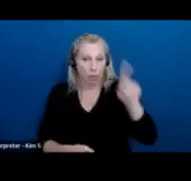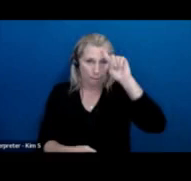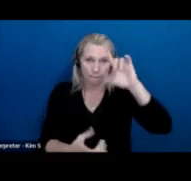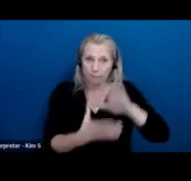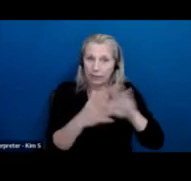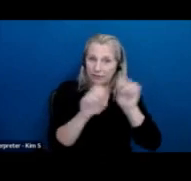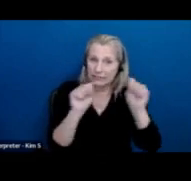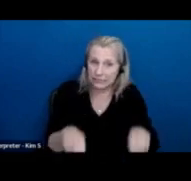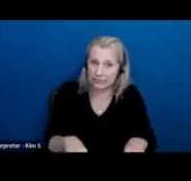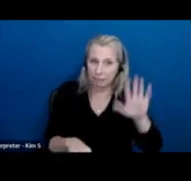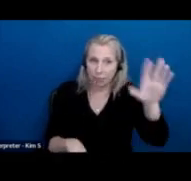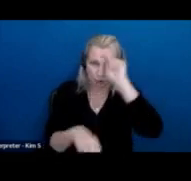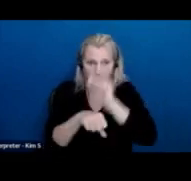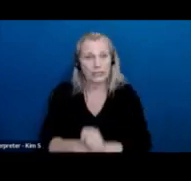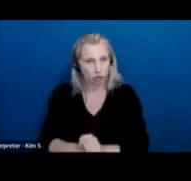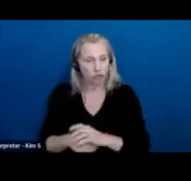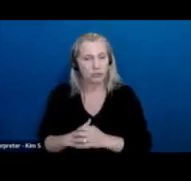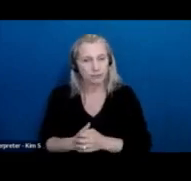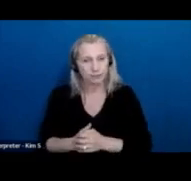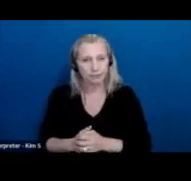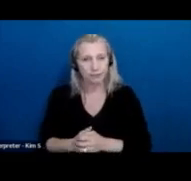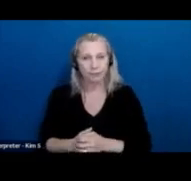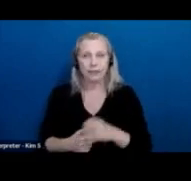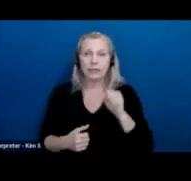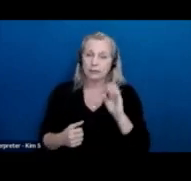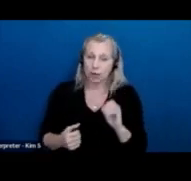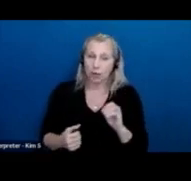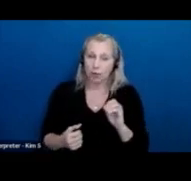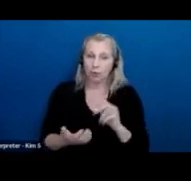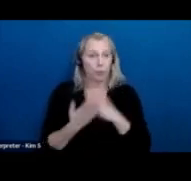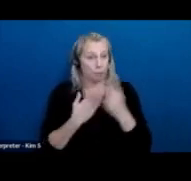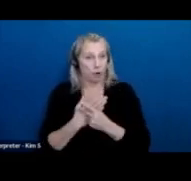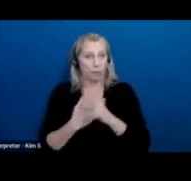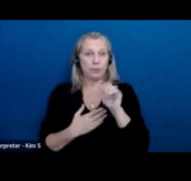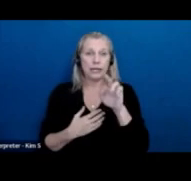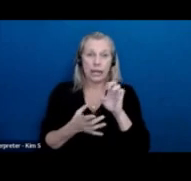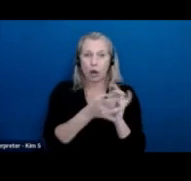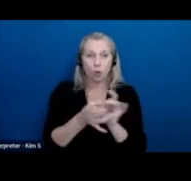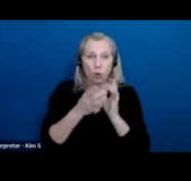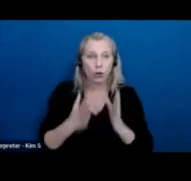and their traditions. So in wraparound, our care coordinators take a relational